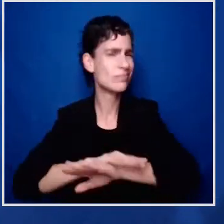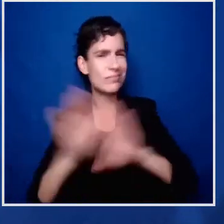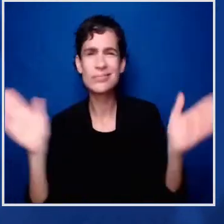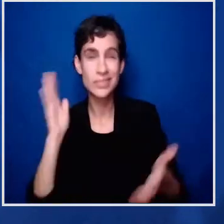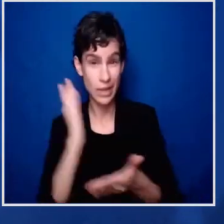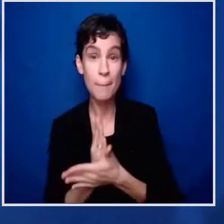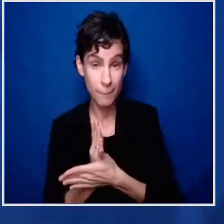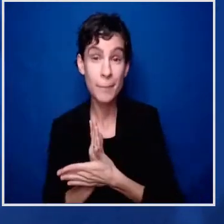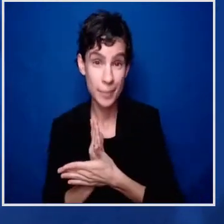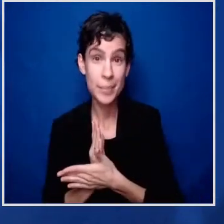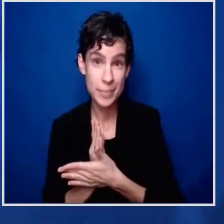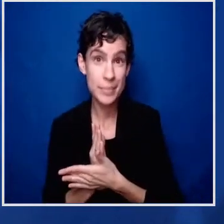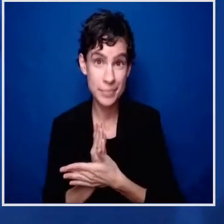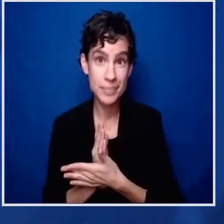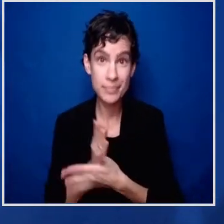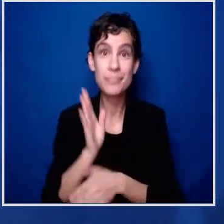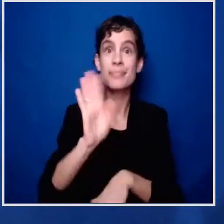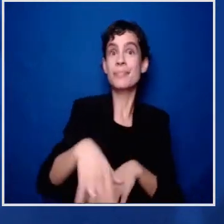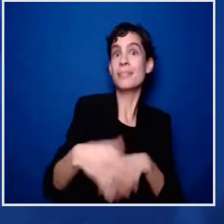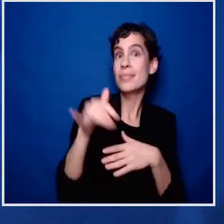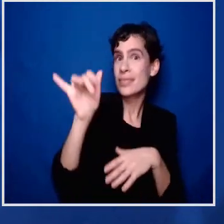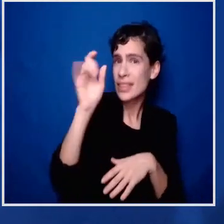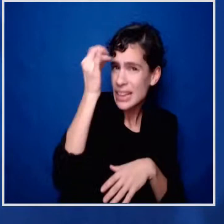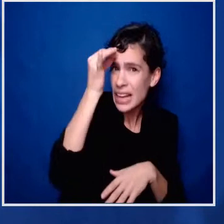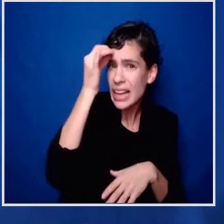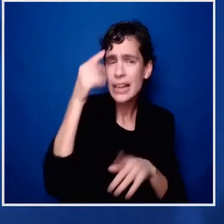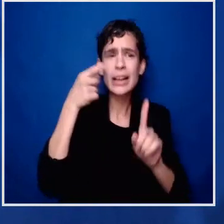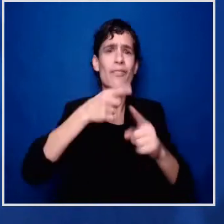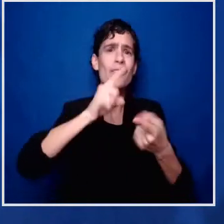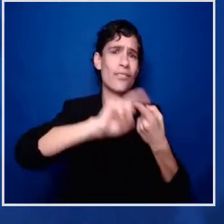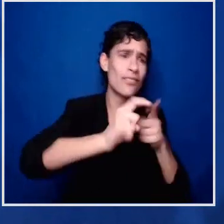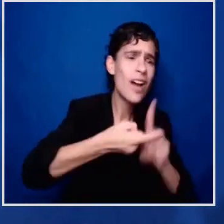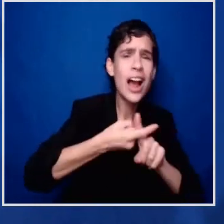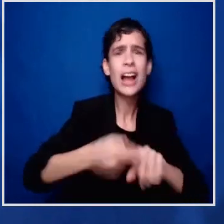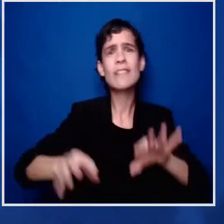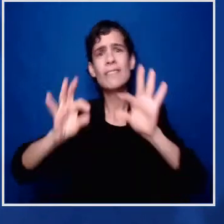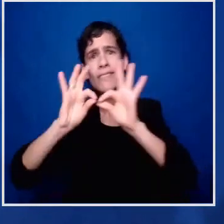DETERMINATION BY PROTECTING THE BILL OF RIGHTS OF ALL AMERICAN CITIZENS, ERADICATING RACIAL INJUSTICE AND TAKING CARE OF OUR MOST VULNERABLE FAMILIES,